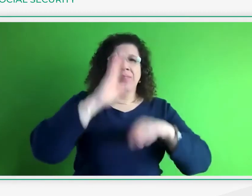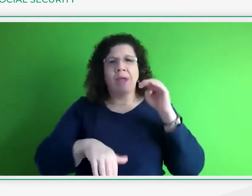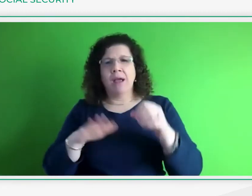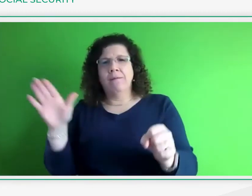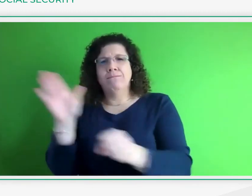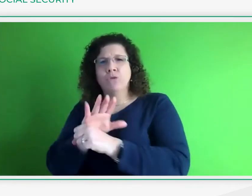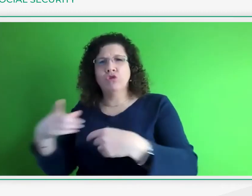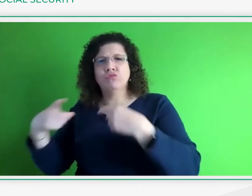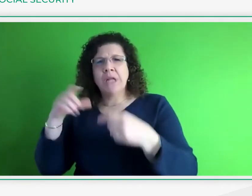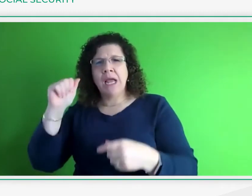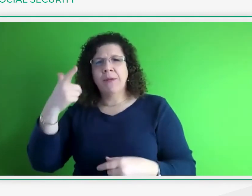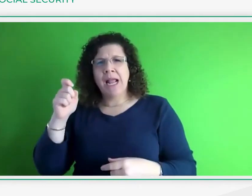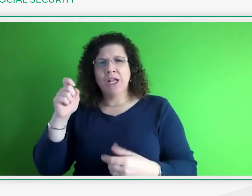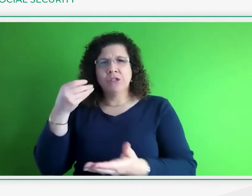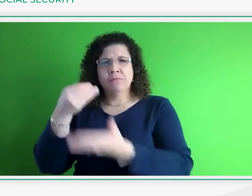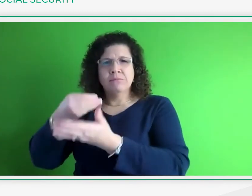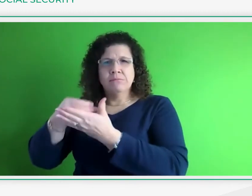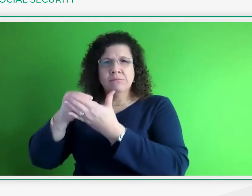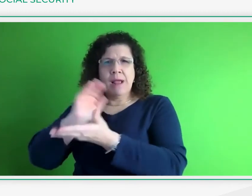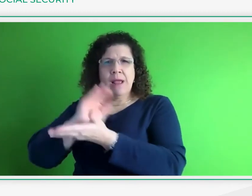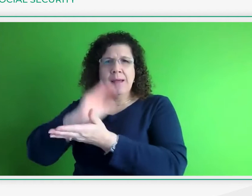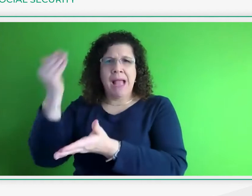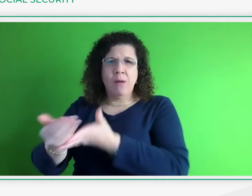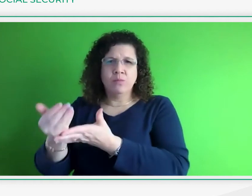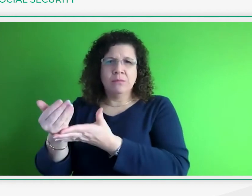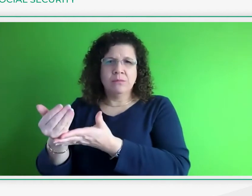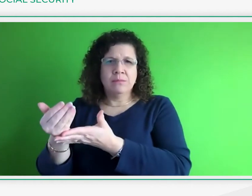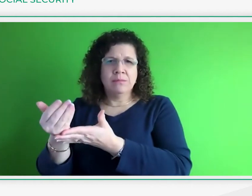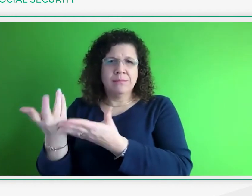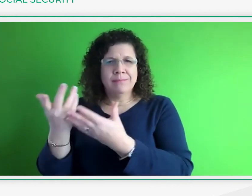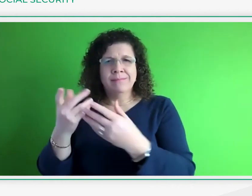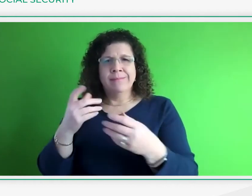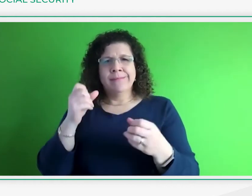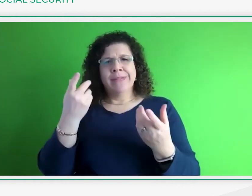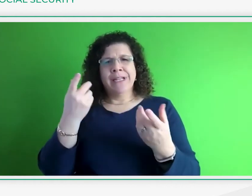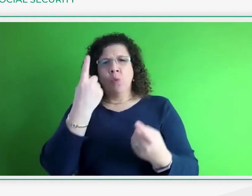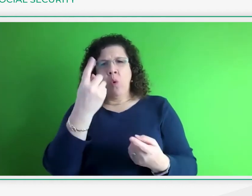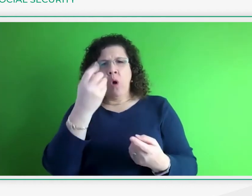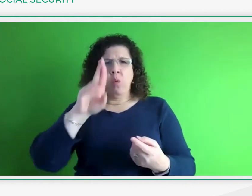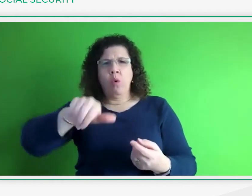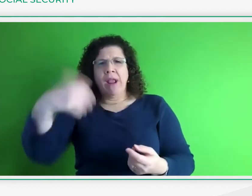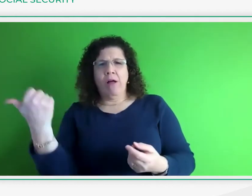They will receive more money through SSDI than they would through Social Security.